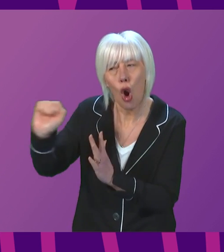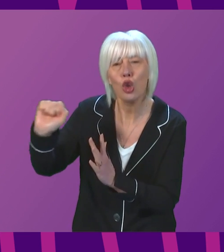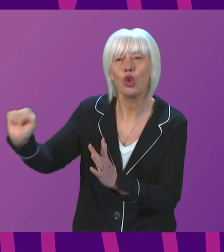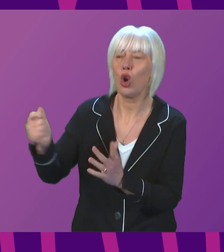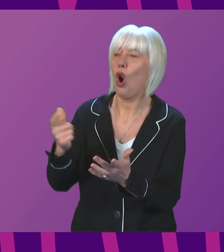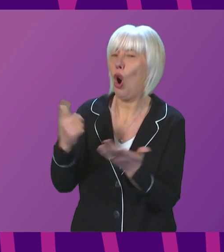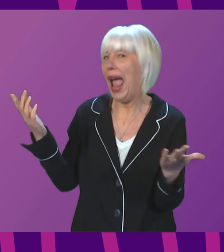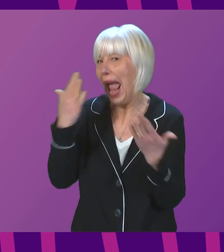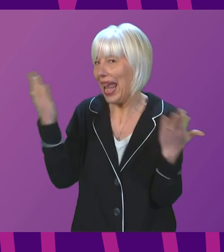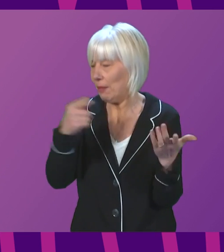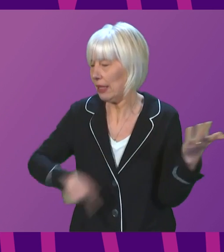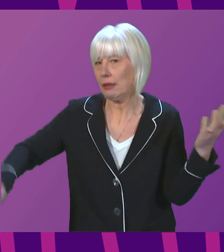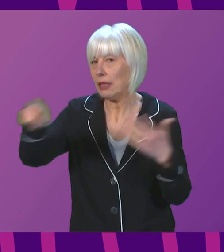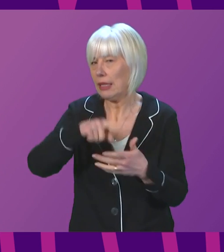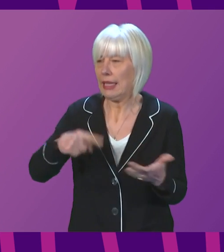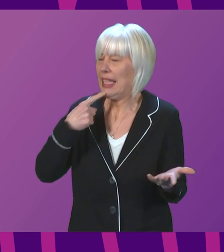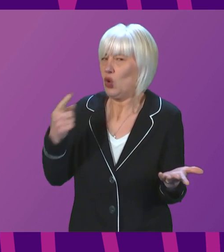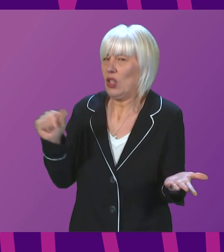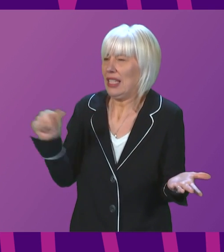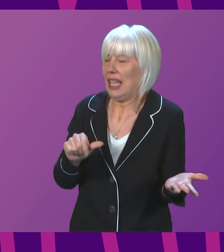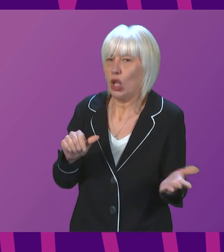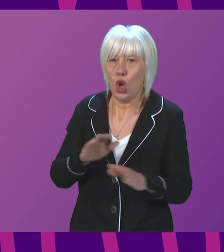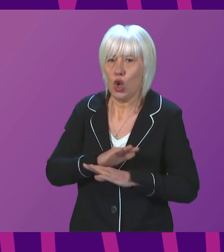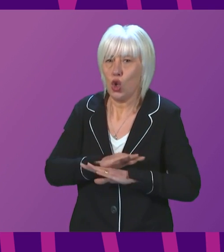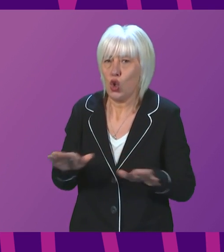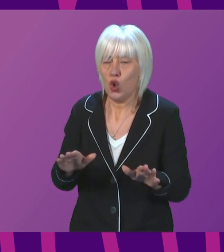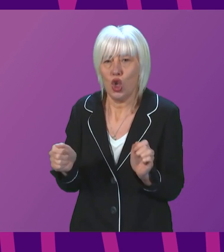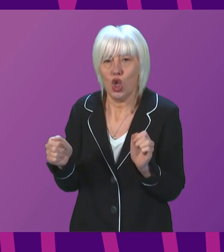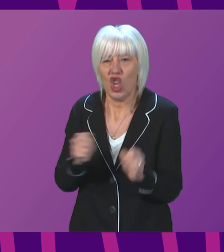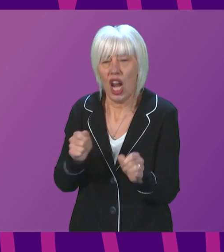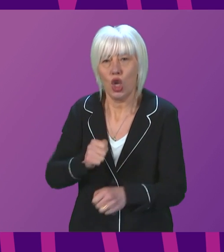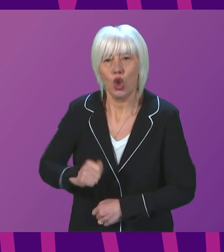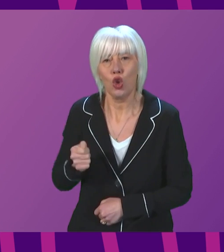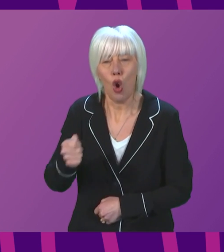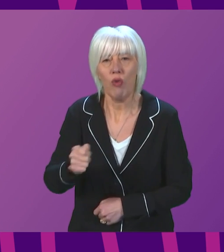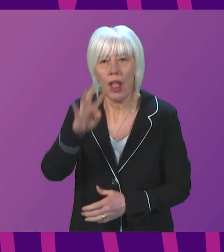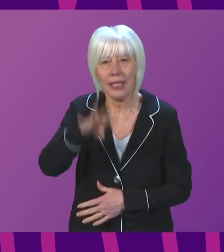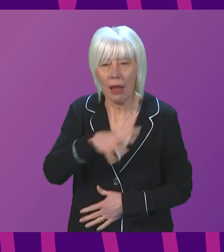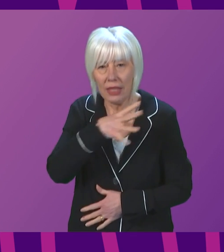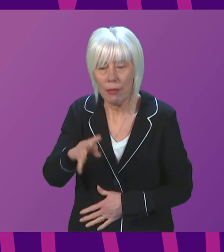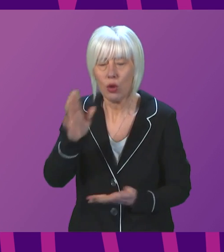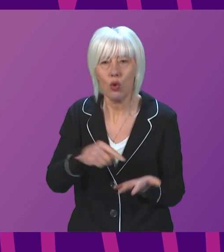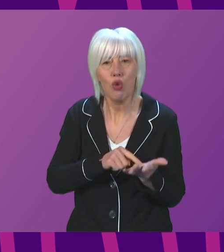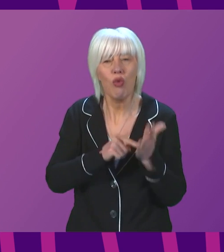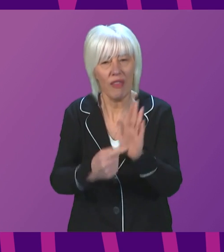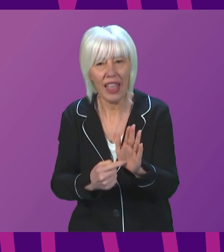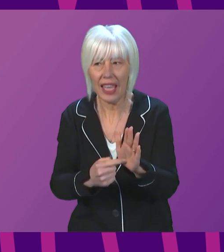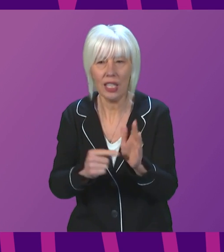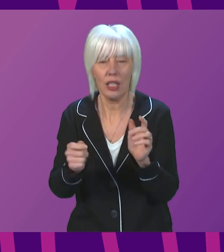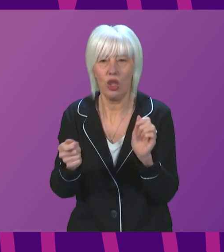chamber is suggesting that there should not be changes to ScotRail timetables to reflect changes in passenger usage.